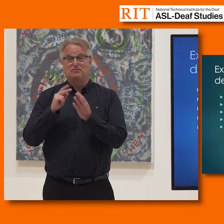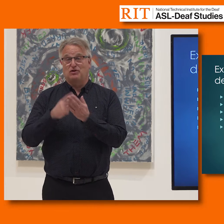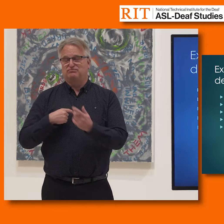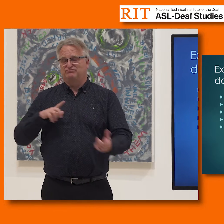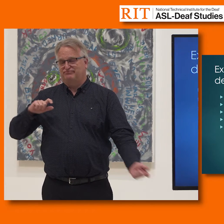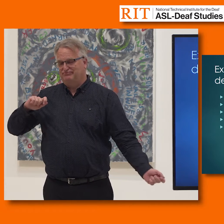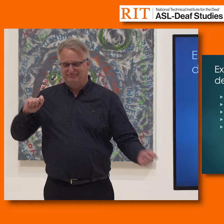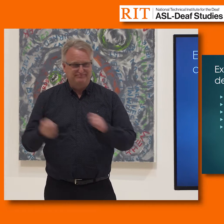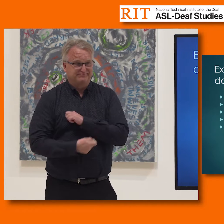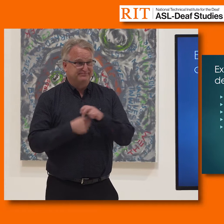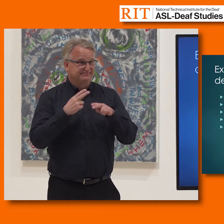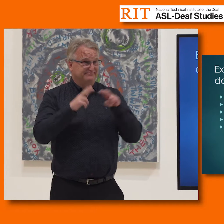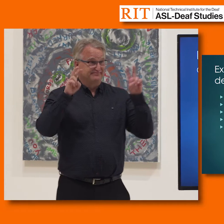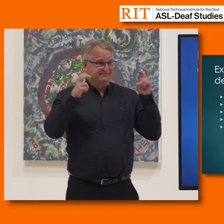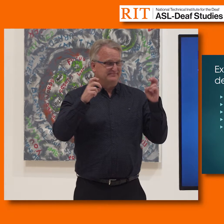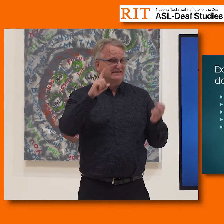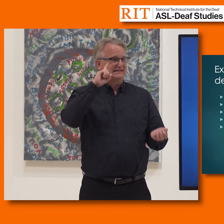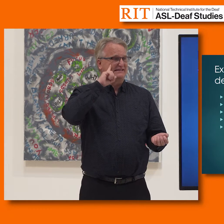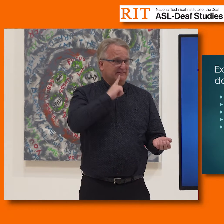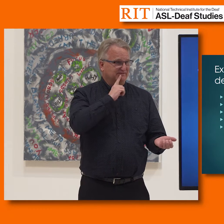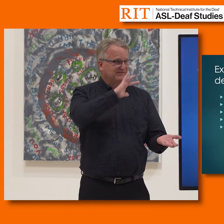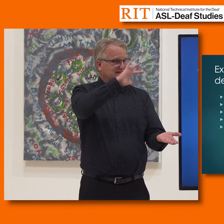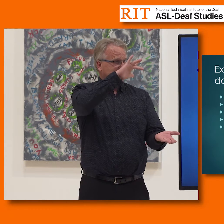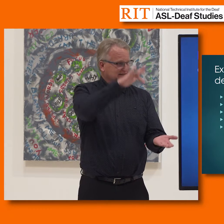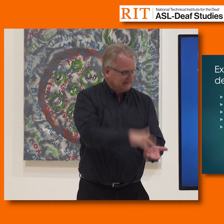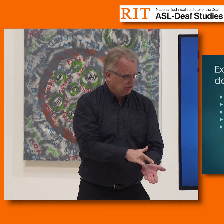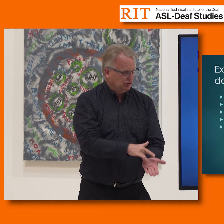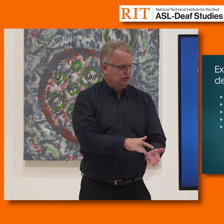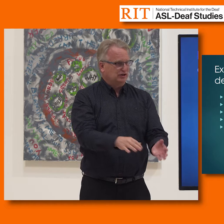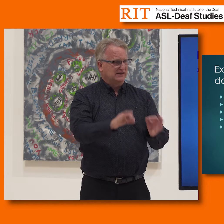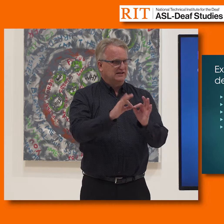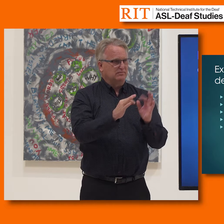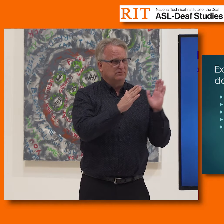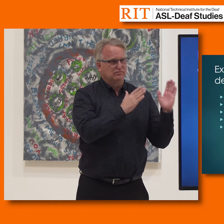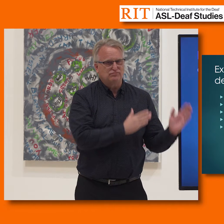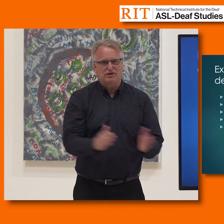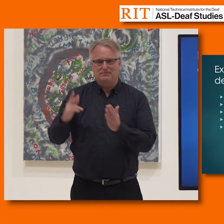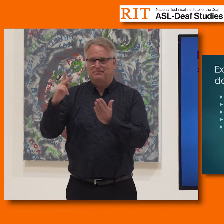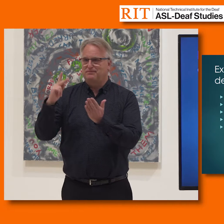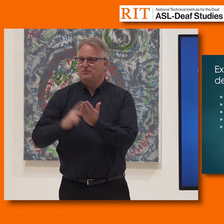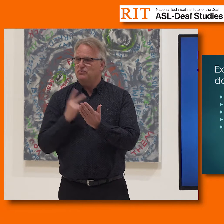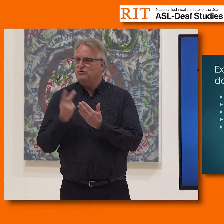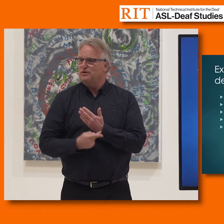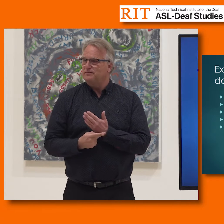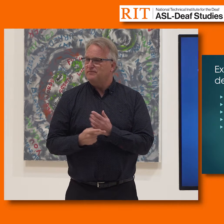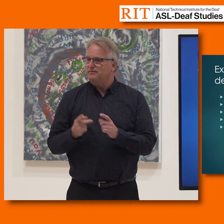becoming the chair of the department, and we've made a name change. It's now our culture change.